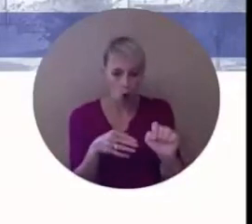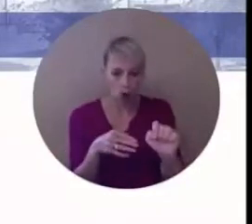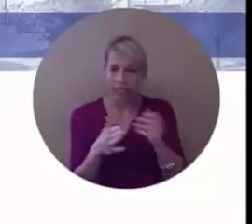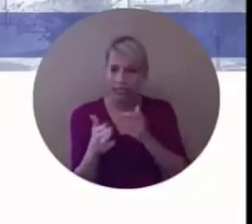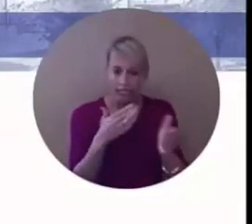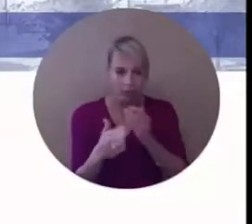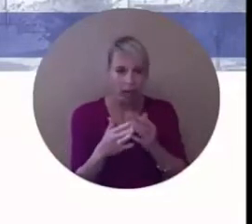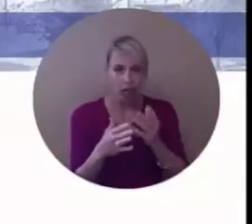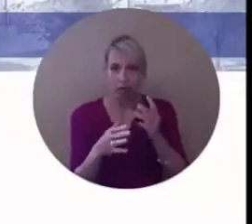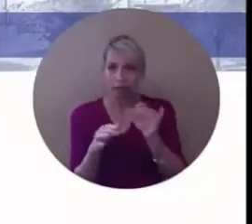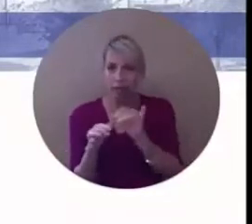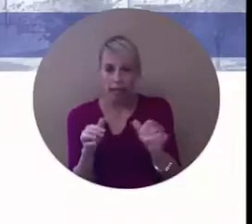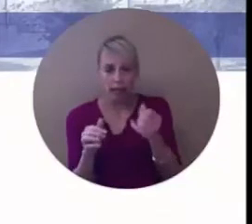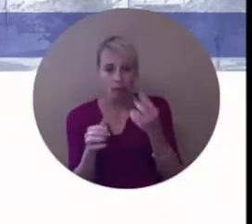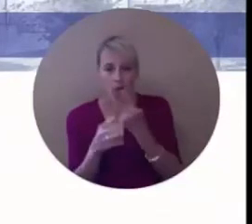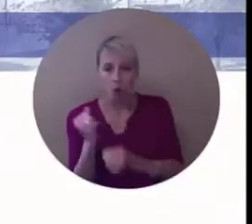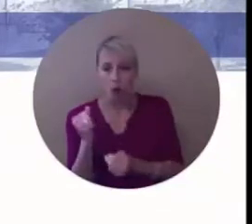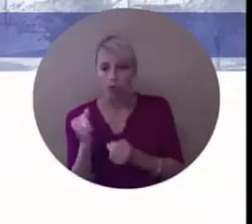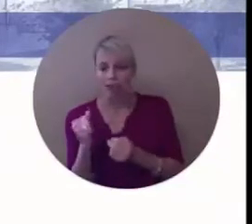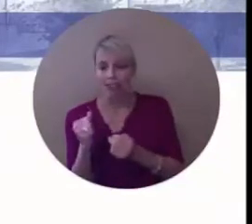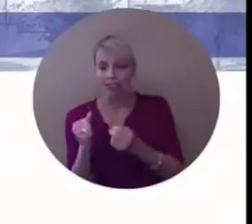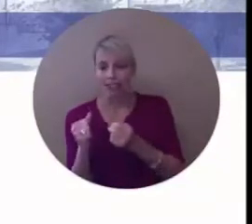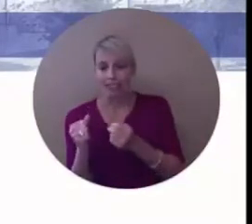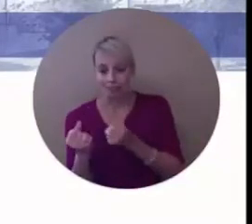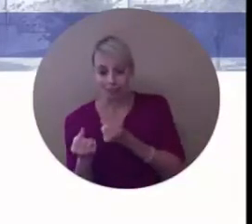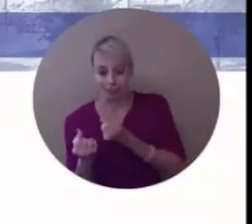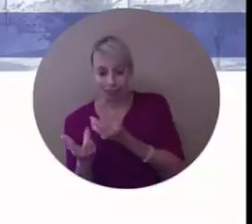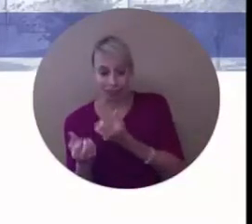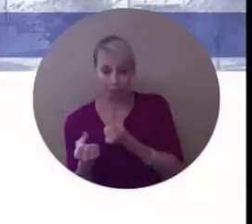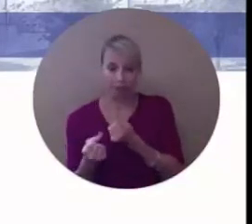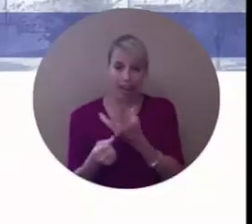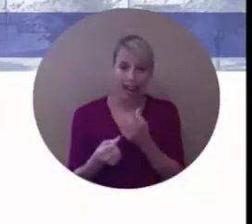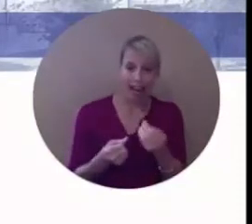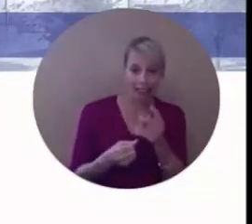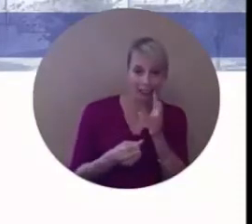It lets go of the mode, whether it be ASL